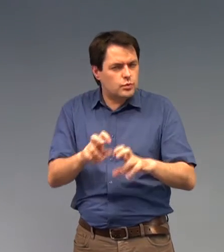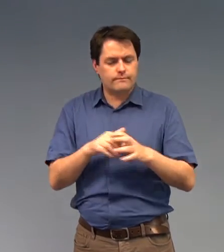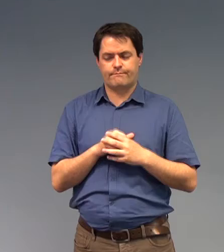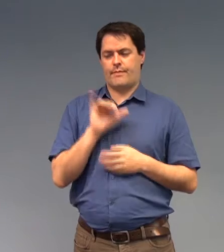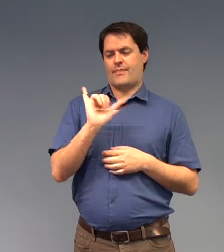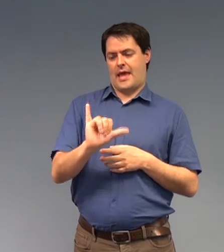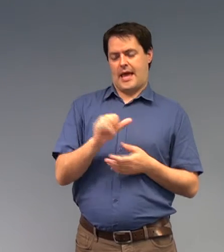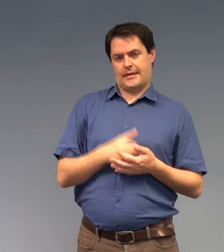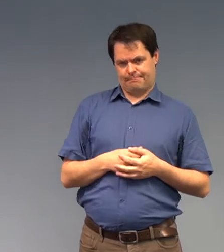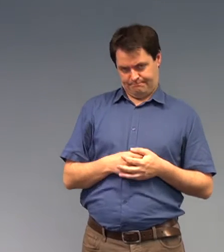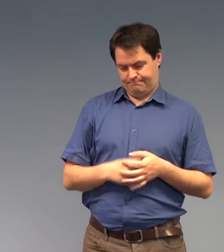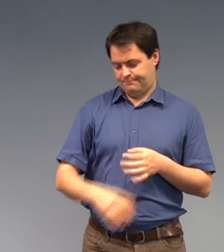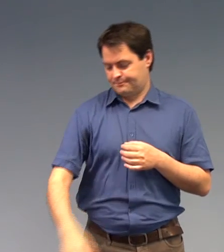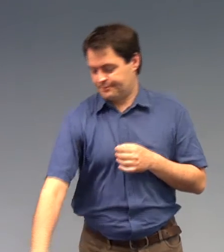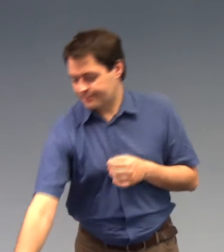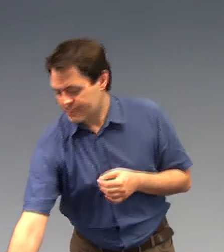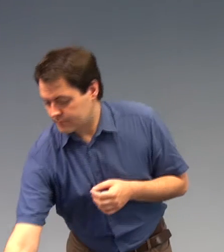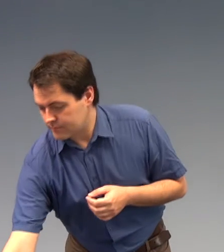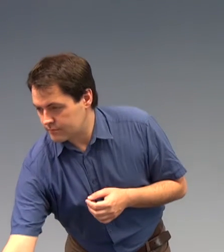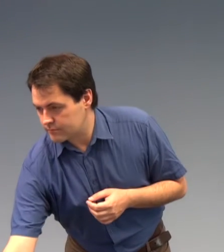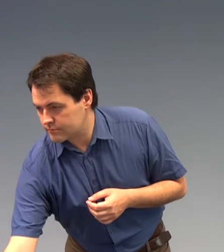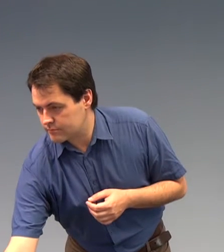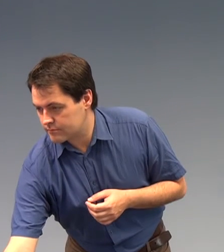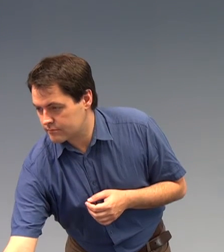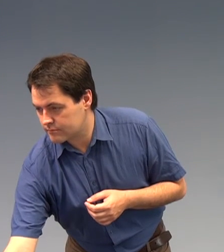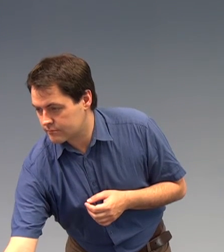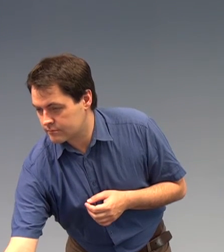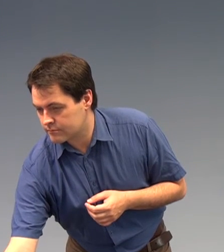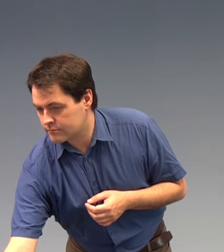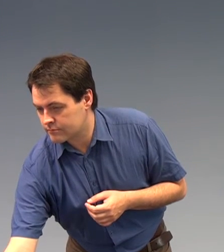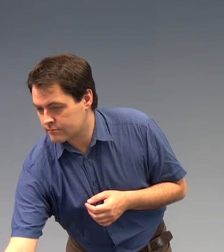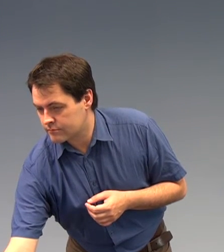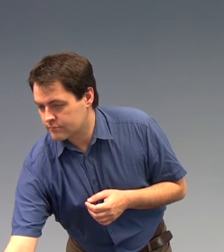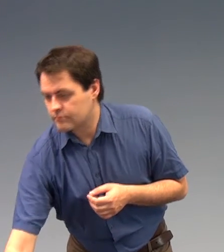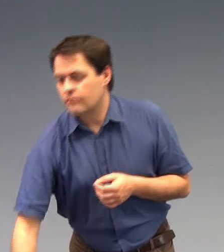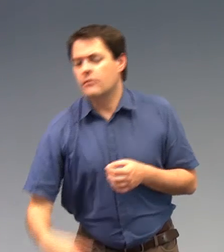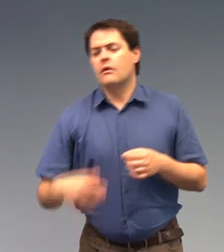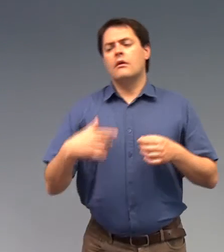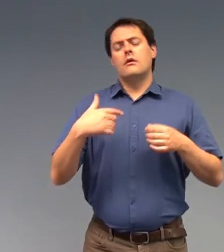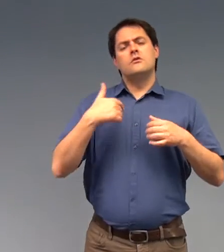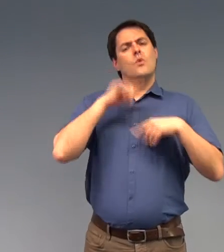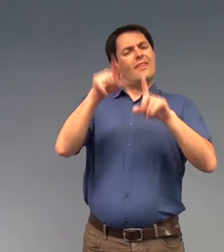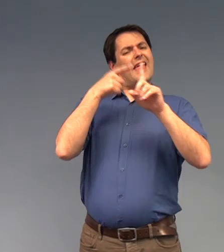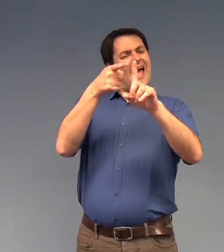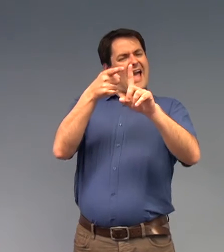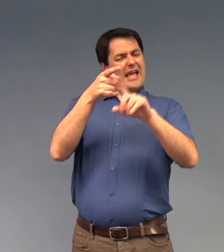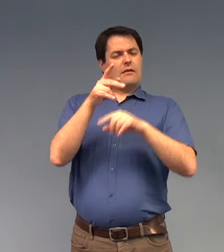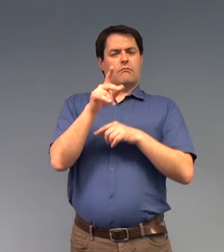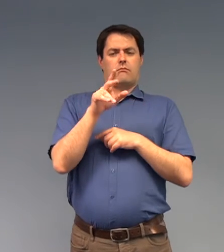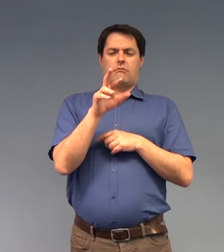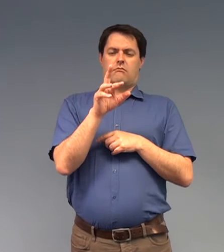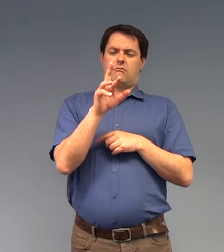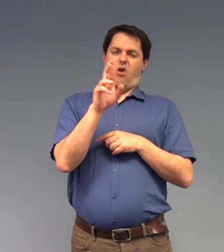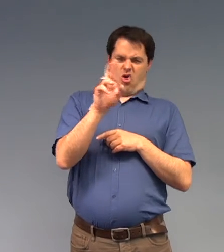I was curious to see if it was just an identity thing or if it was actually to do with language usage.